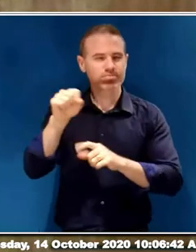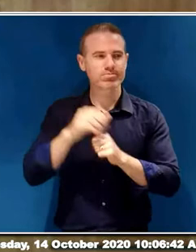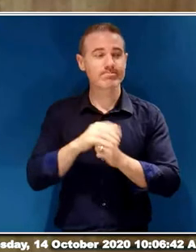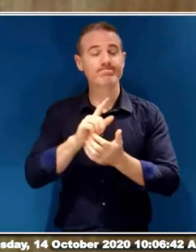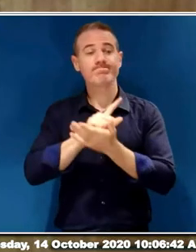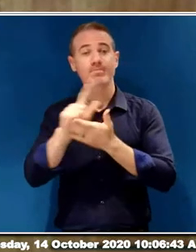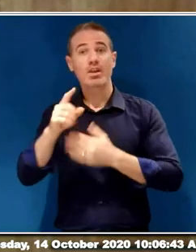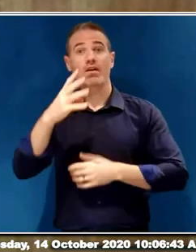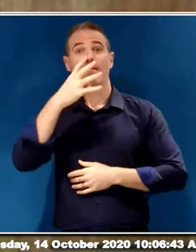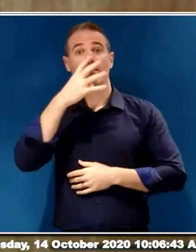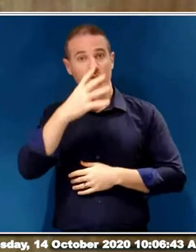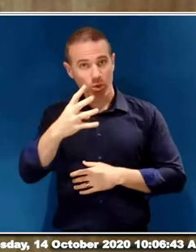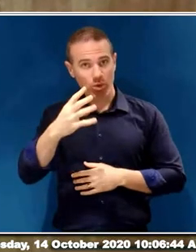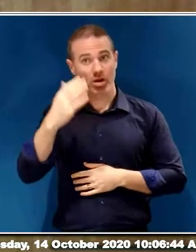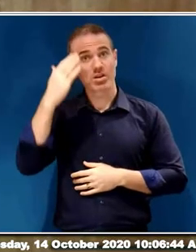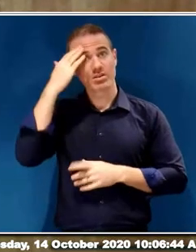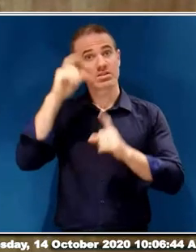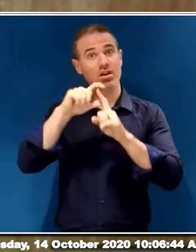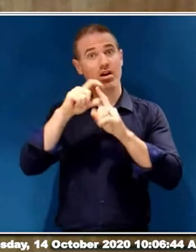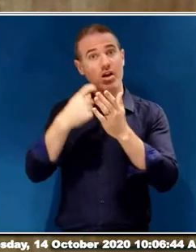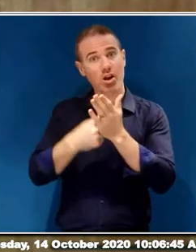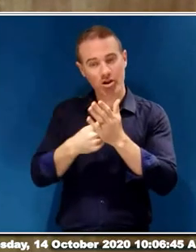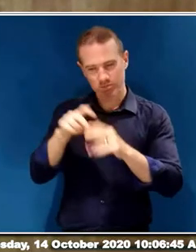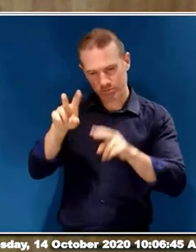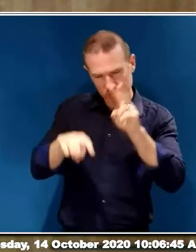high functioning autism and ADHD.